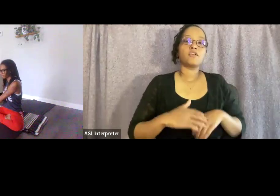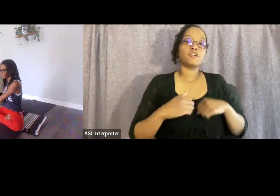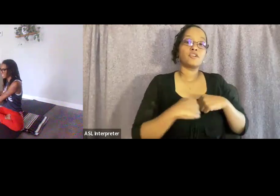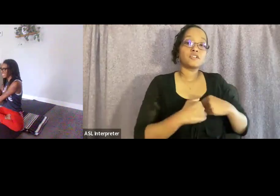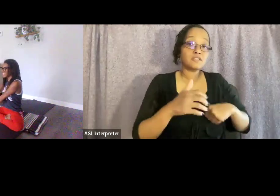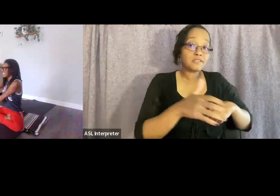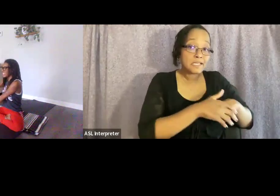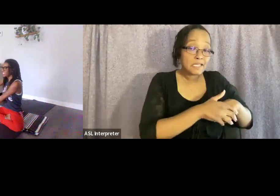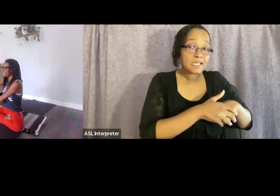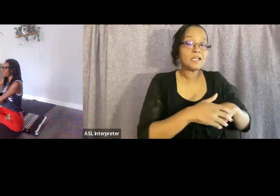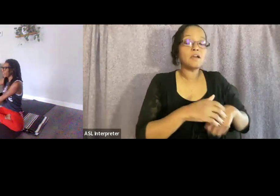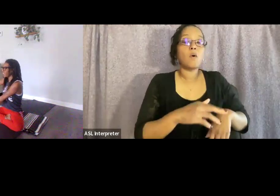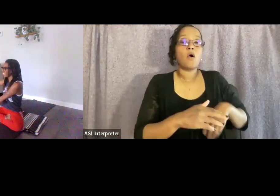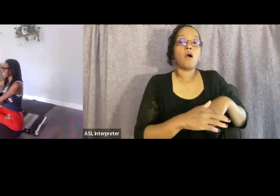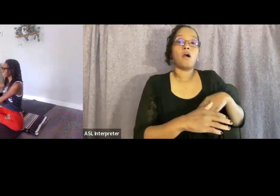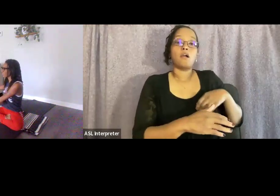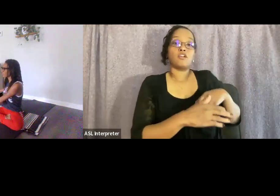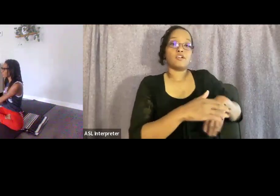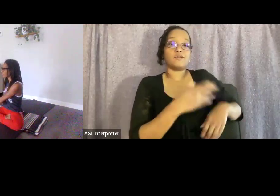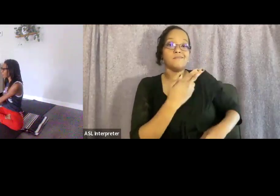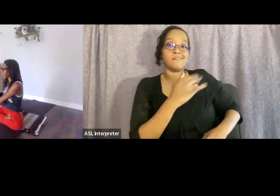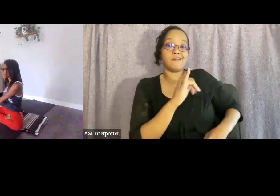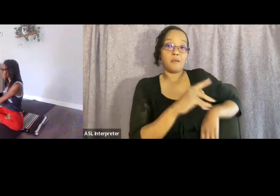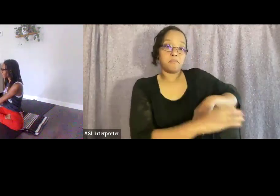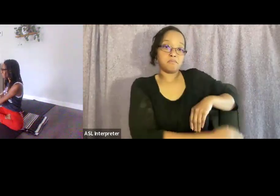And then your right hand can come to your low back.